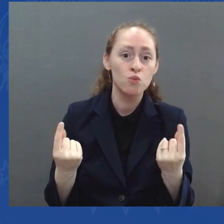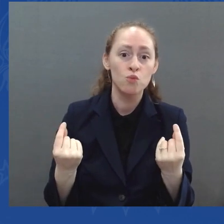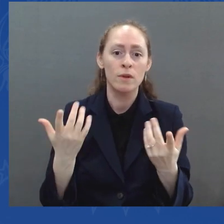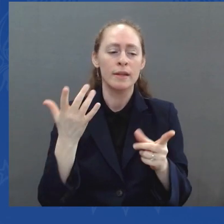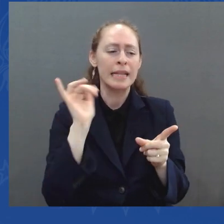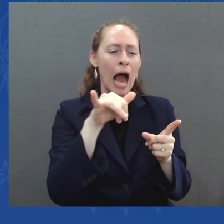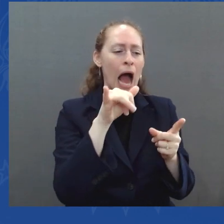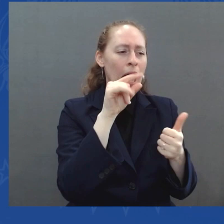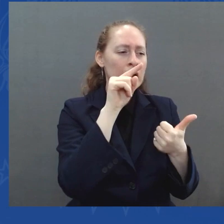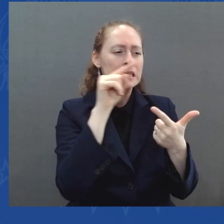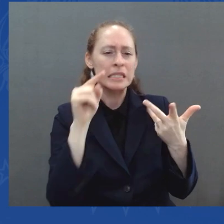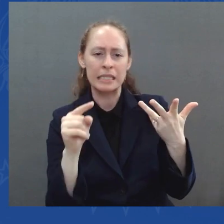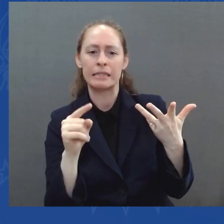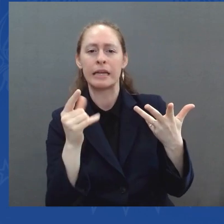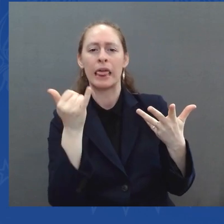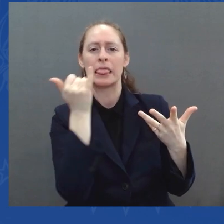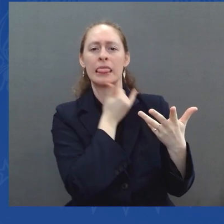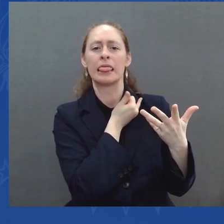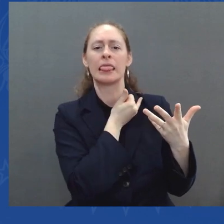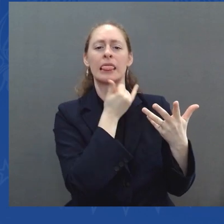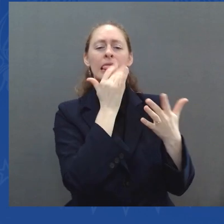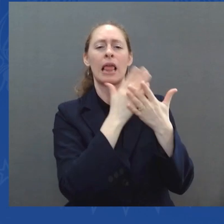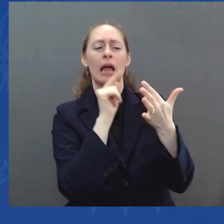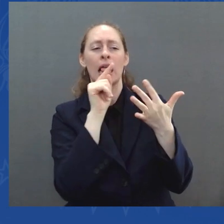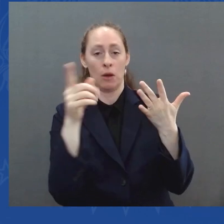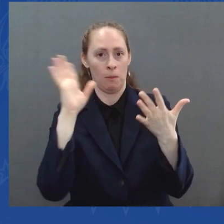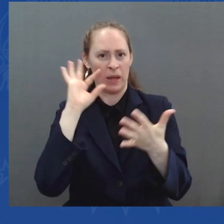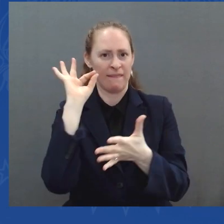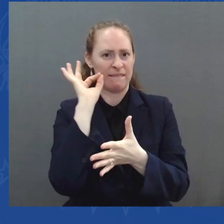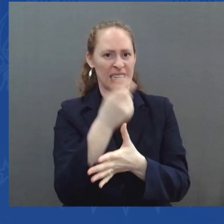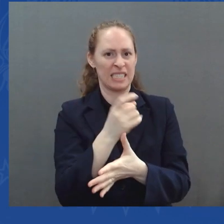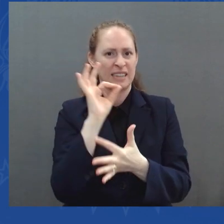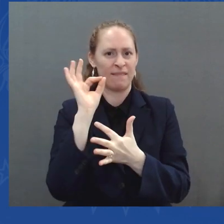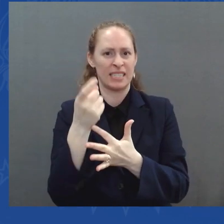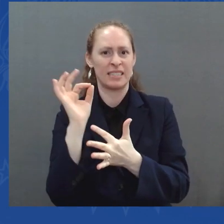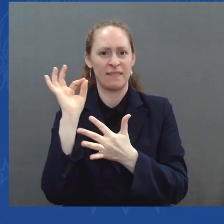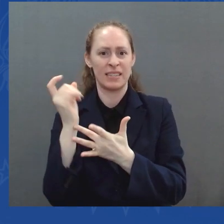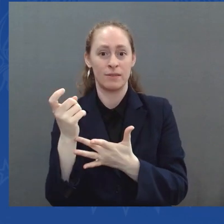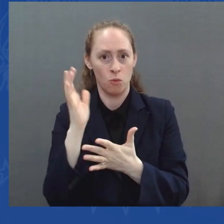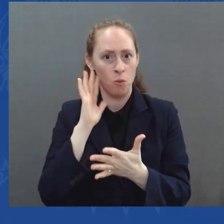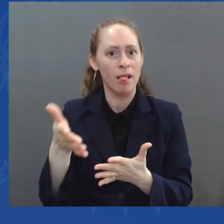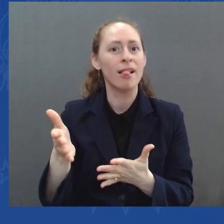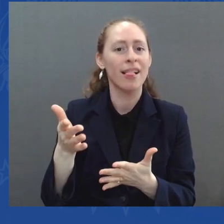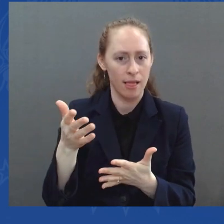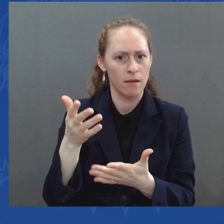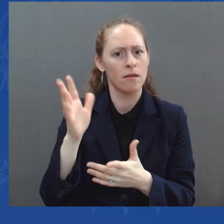who need it and allow 200,000 more uninsured Americans get access to coverage.